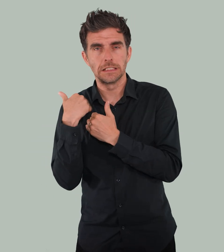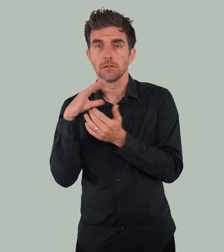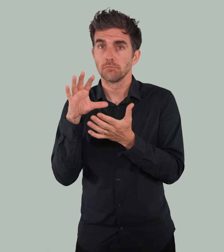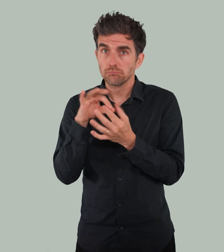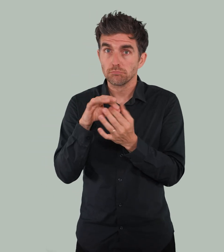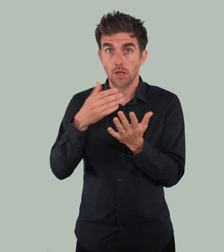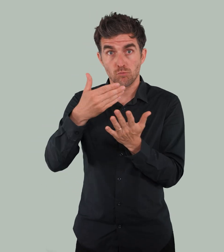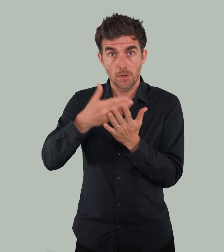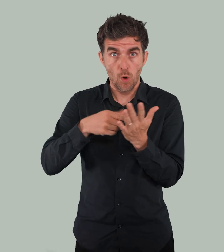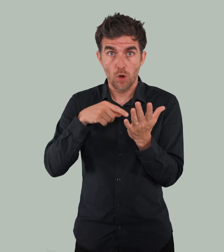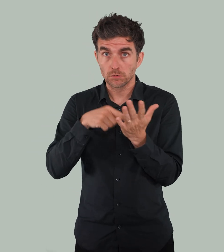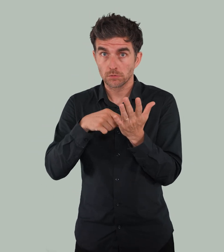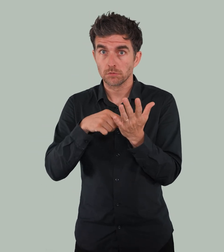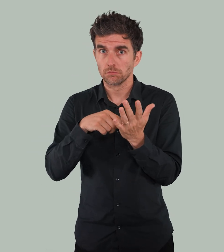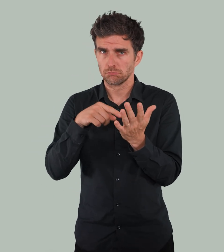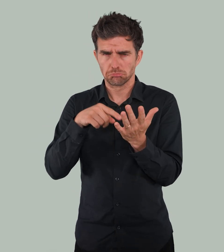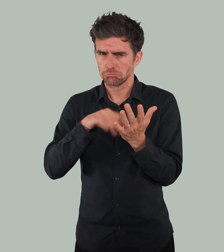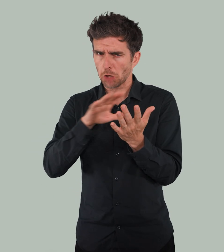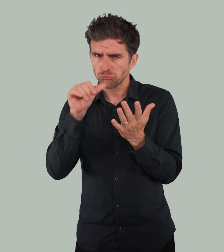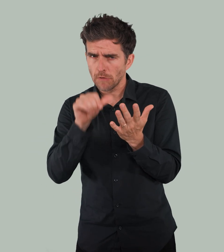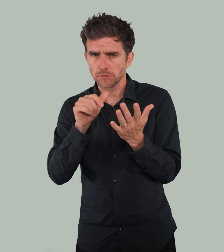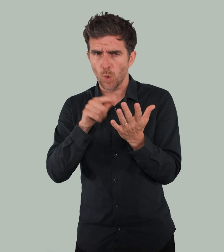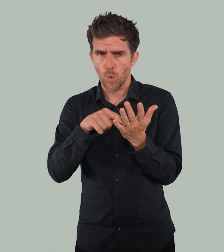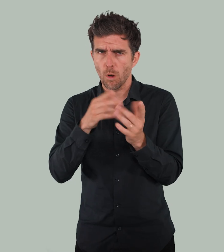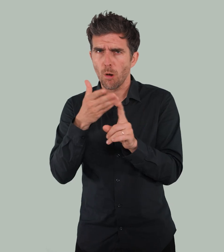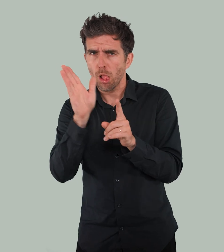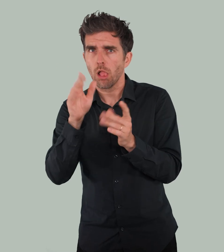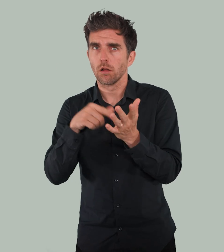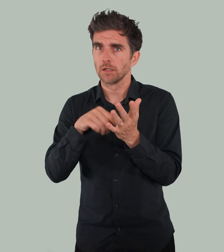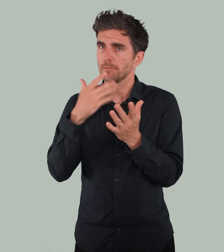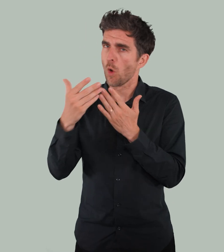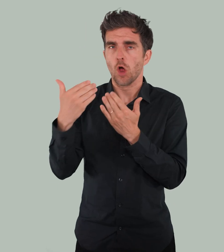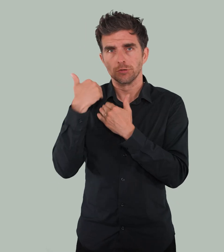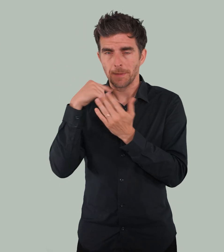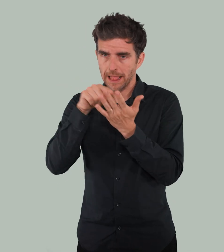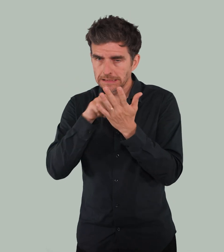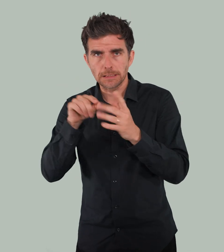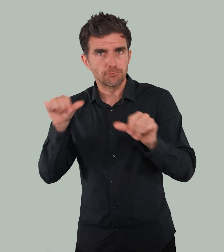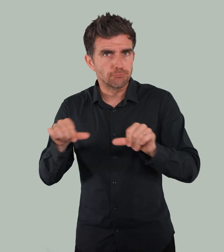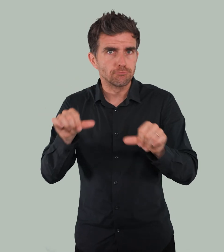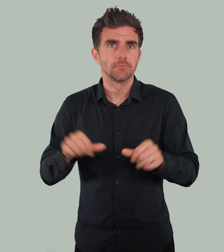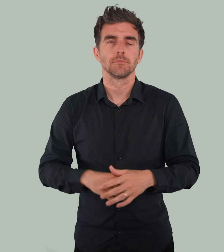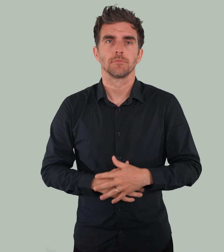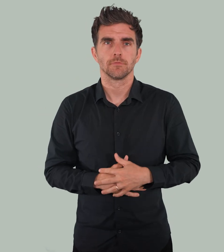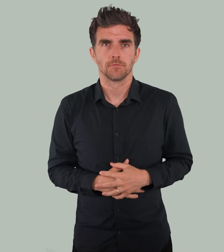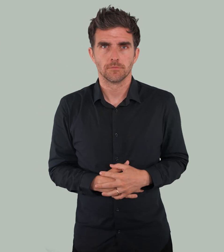where reports are perceived to be inaccurate.